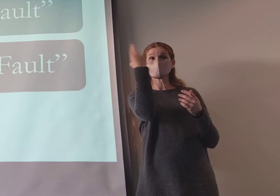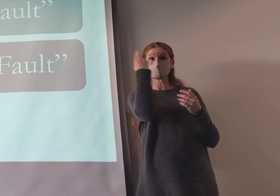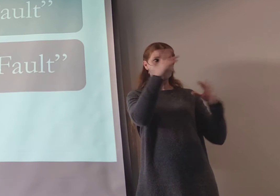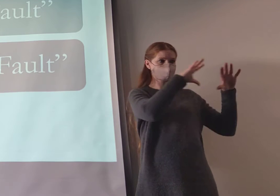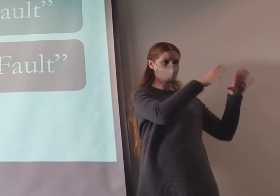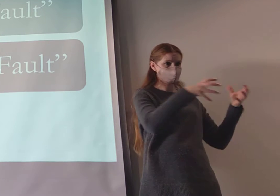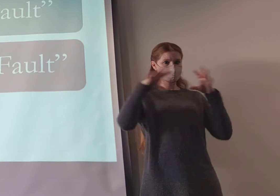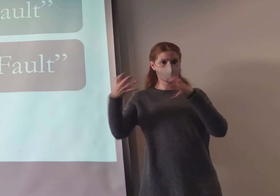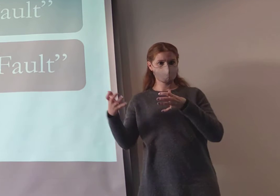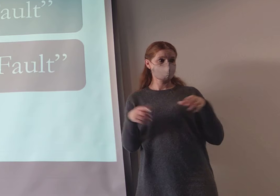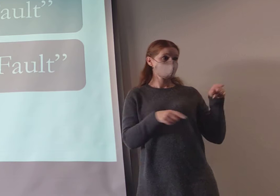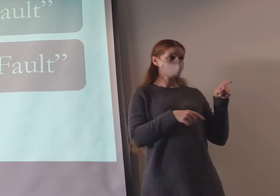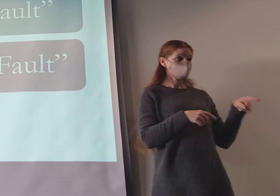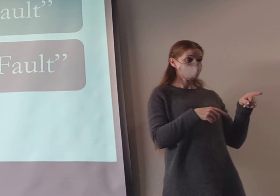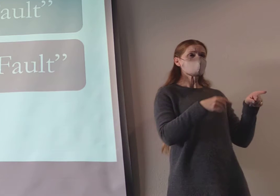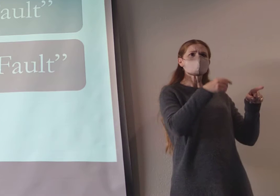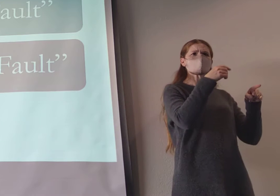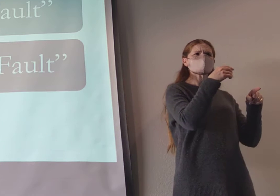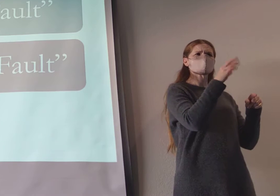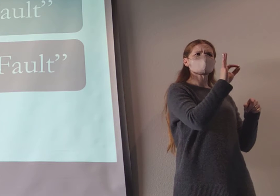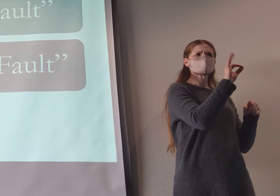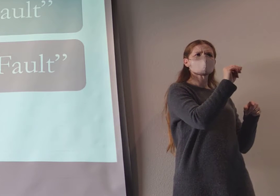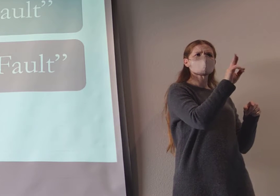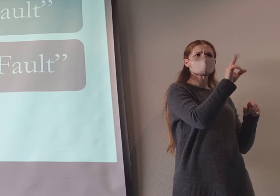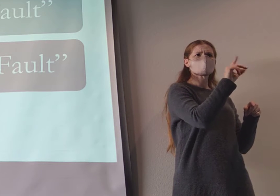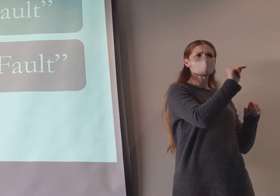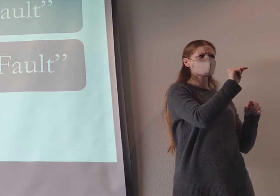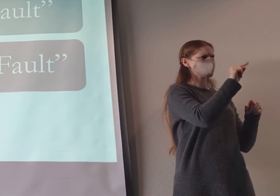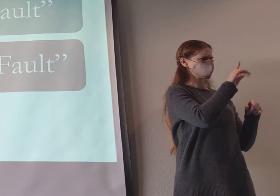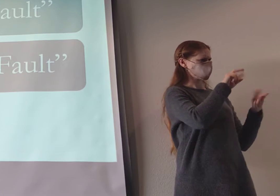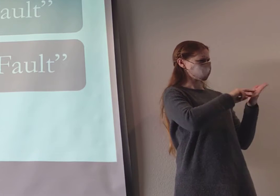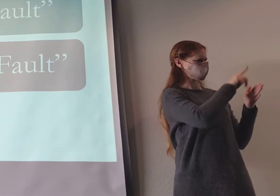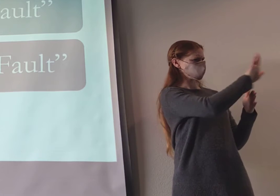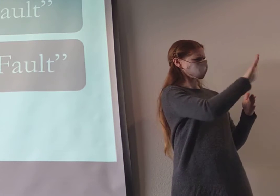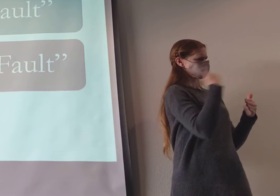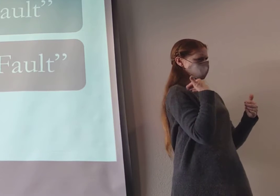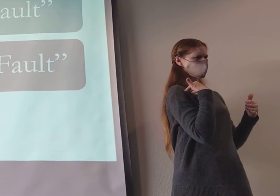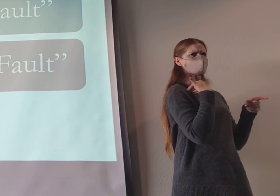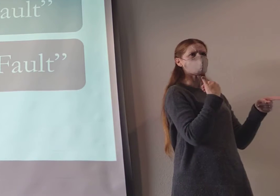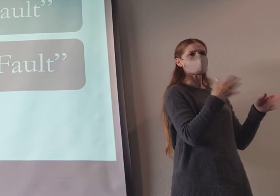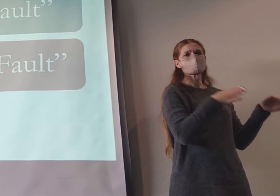At-fault means the tenant did something that gave the landlord a reason.